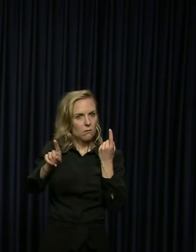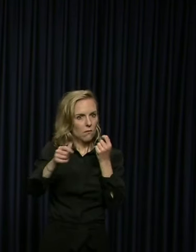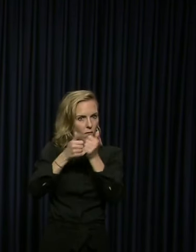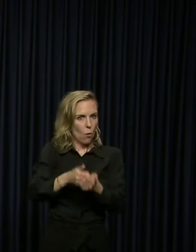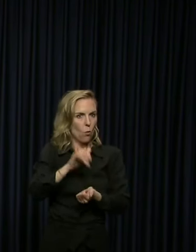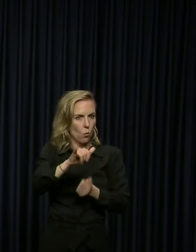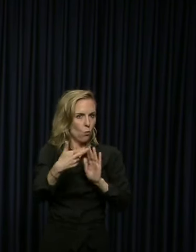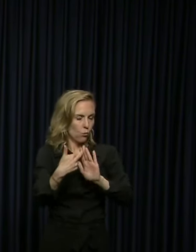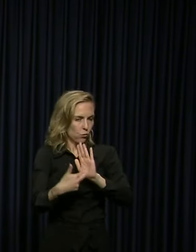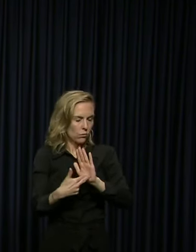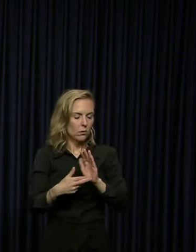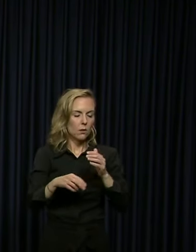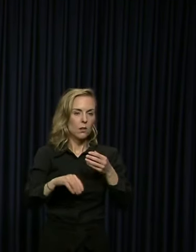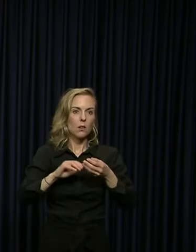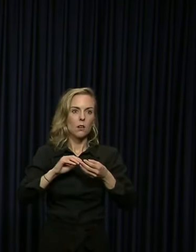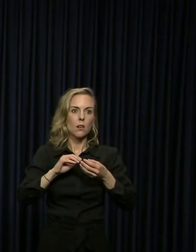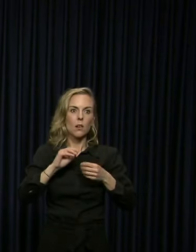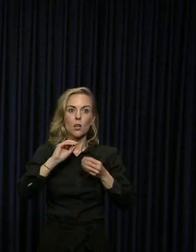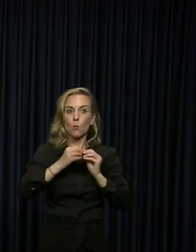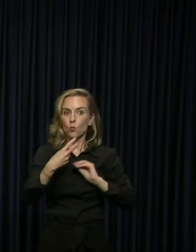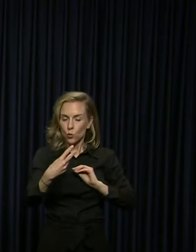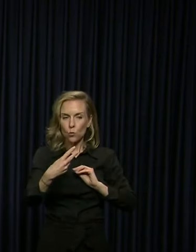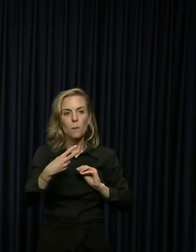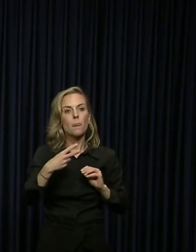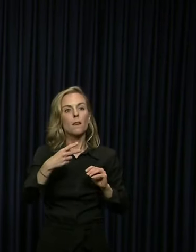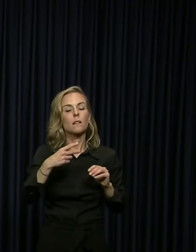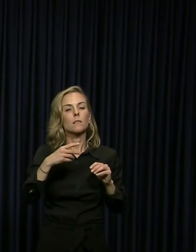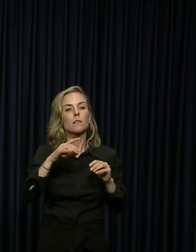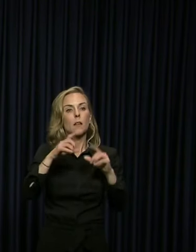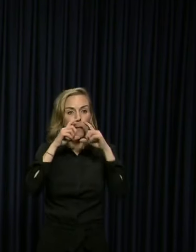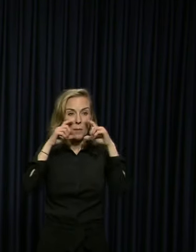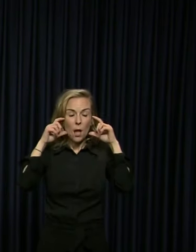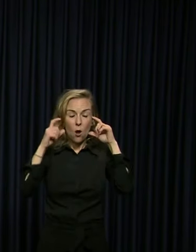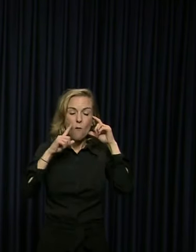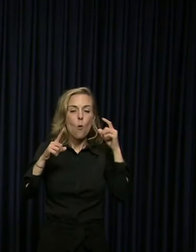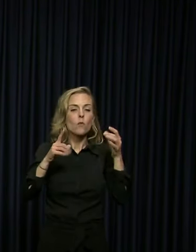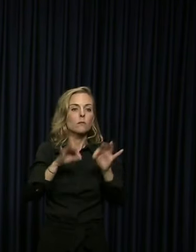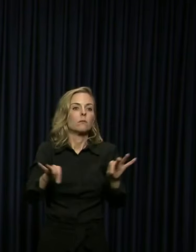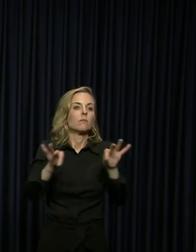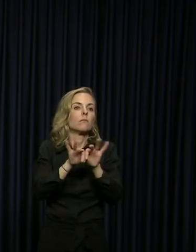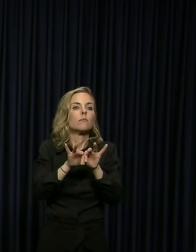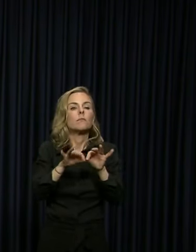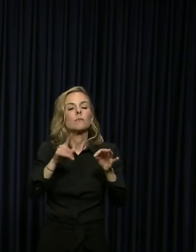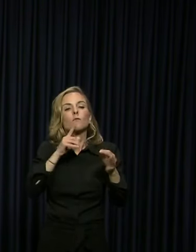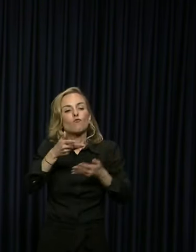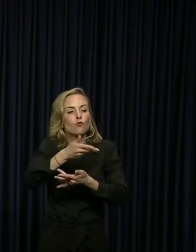DOES THIS, WHOEVER HAS IT IS NOT